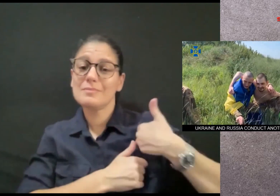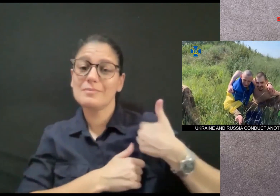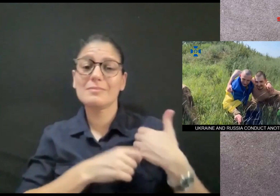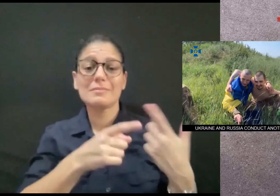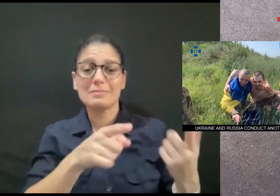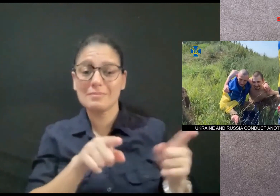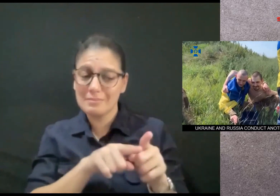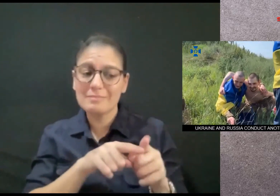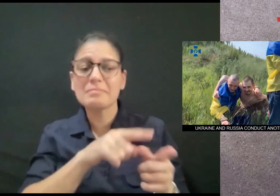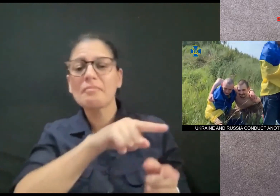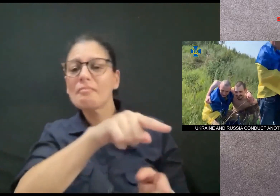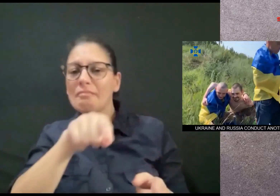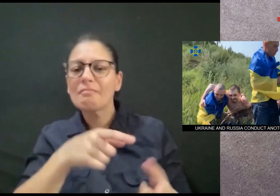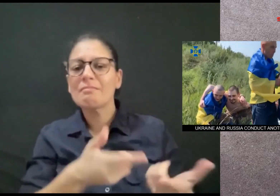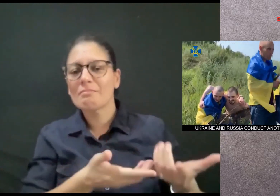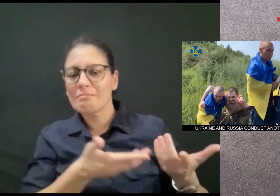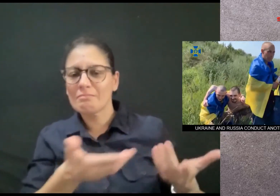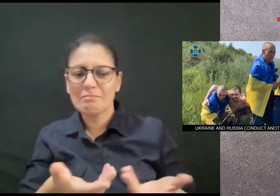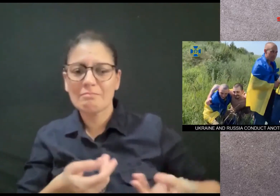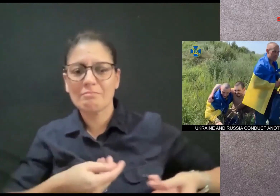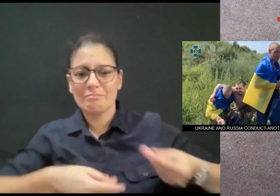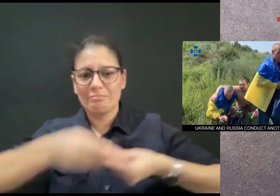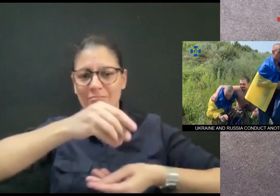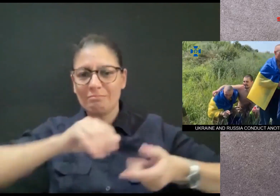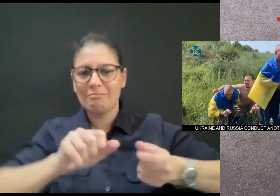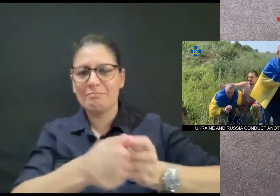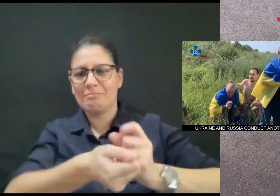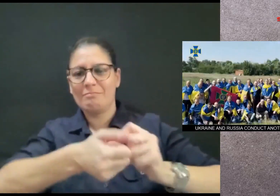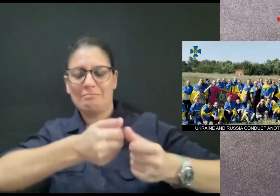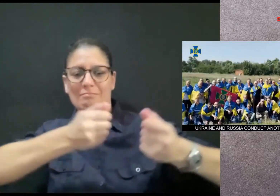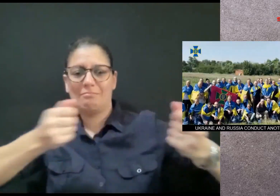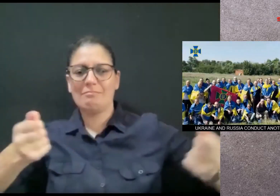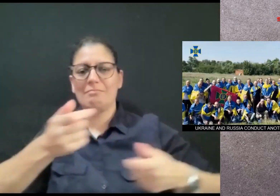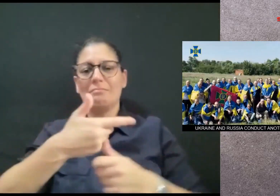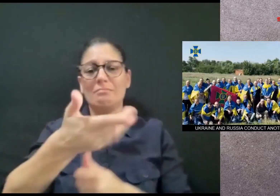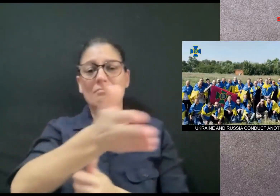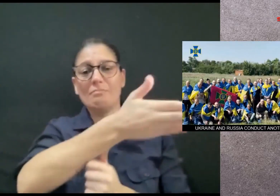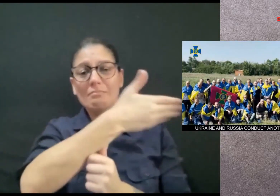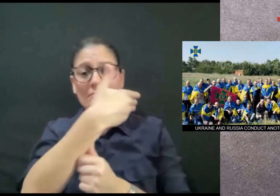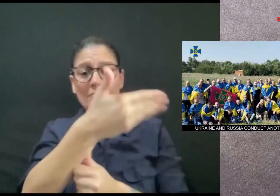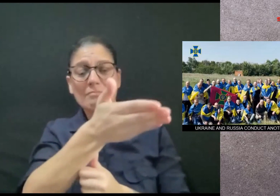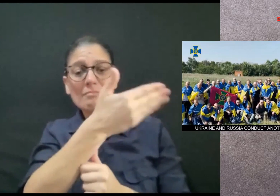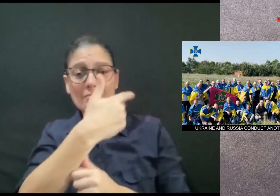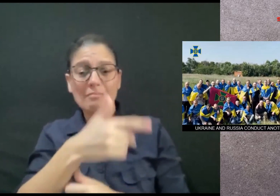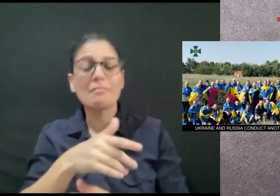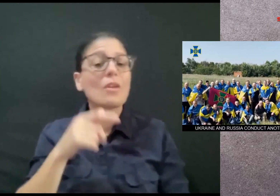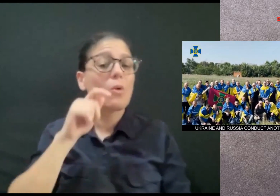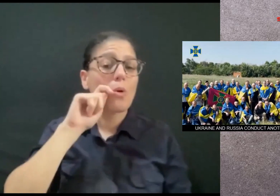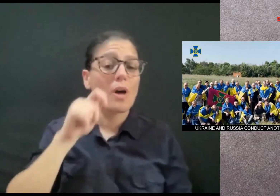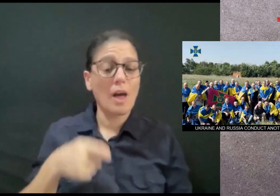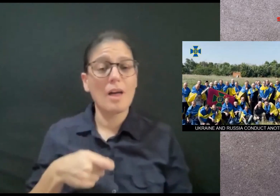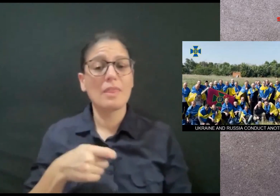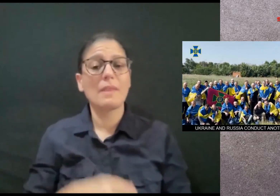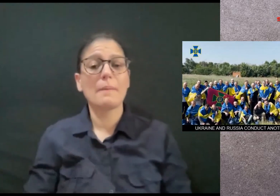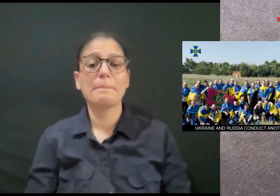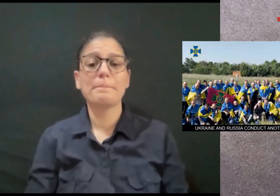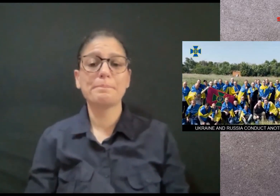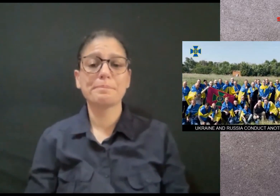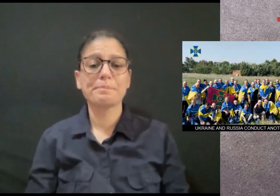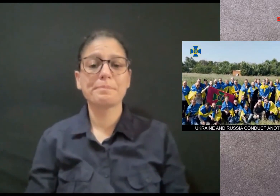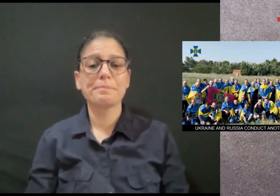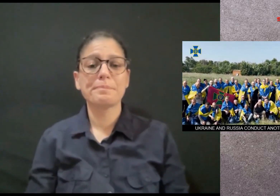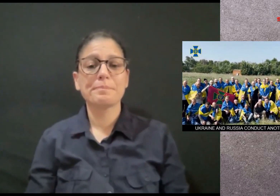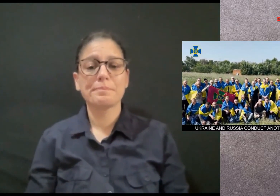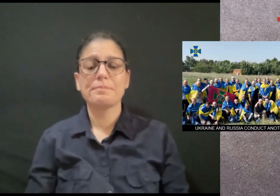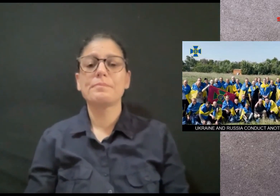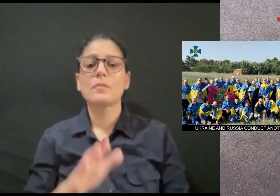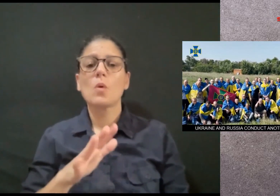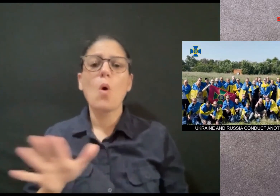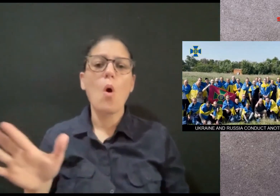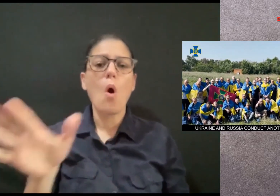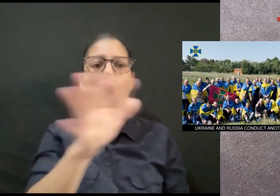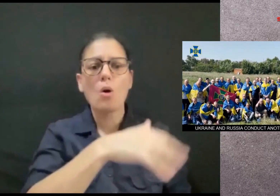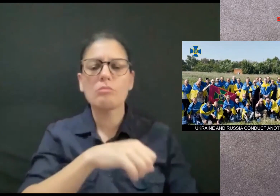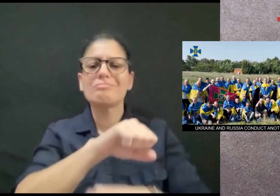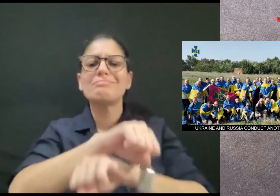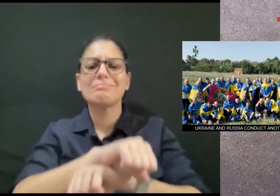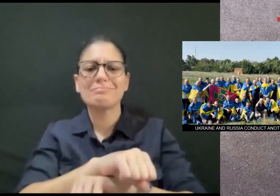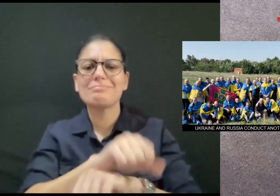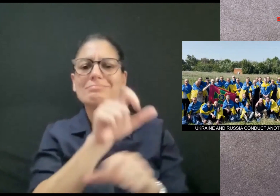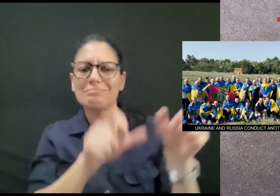were also wrapped in Ukraine flags all of the released prisoners will receive